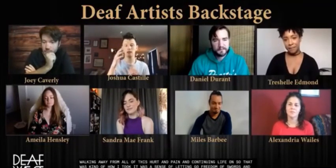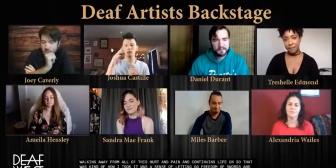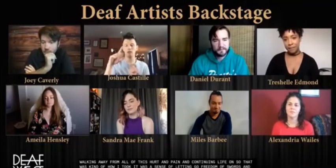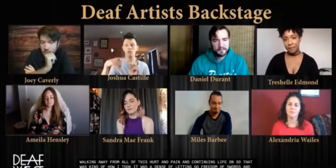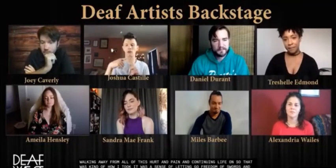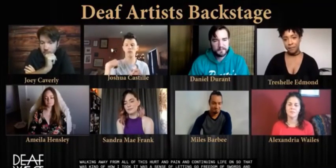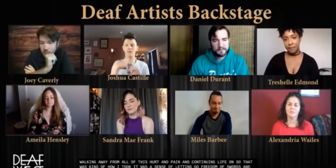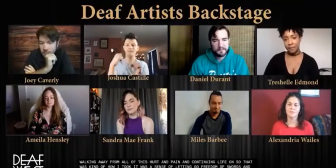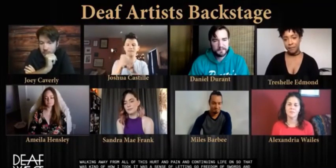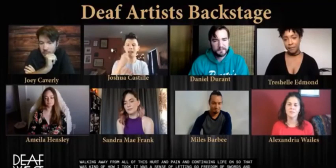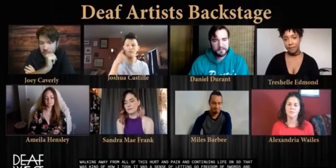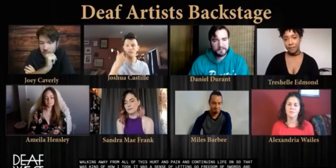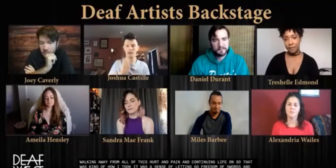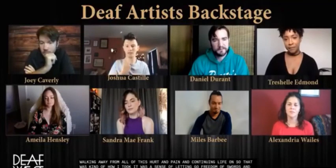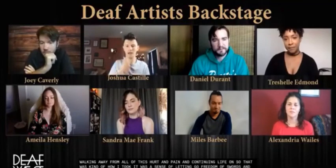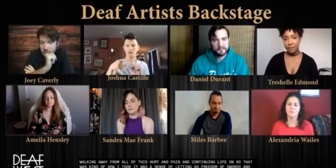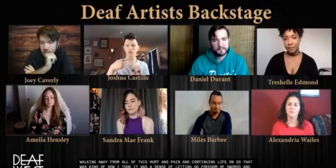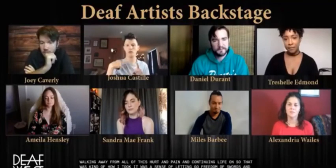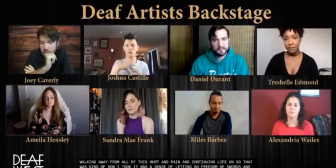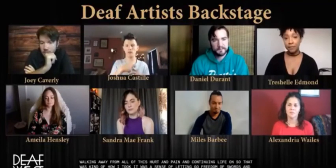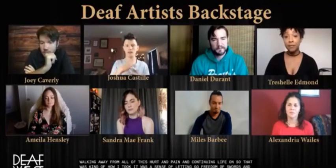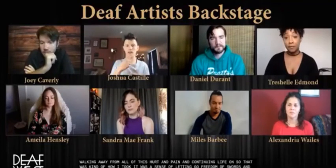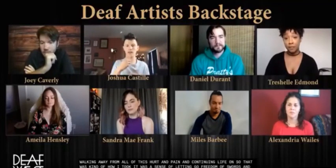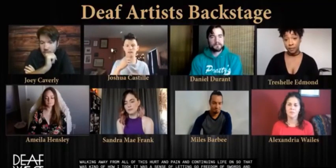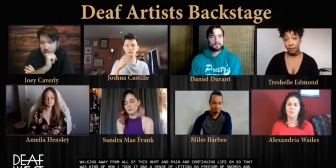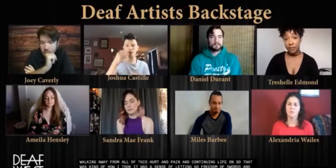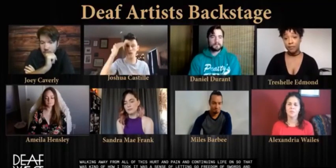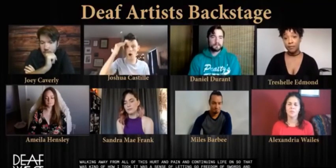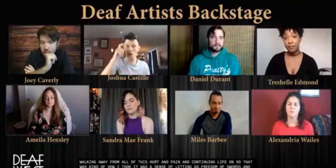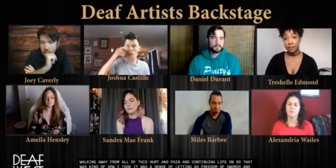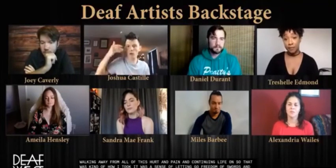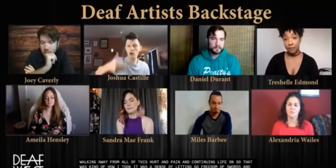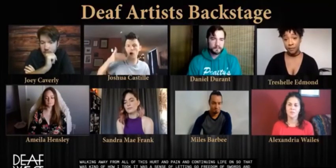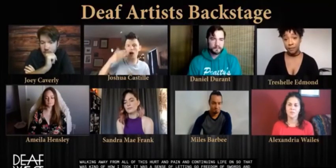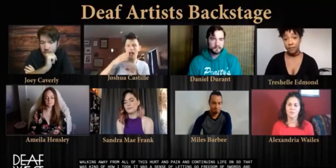Josh: For me “Purple Summer” meant we had all been fighting for ourselves.